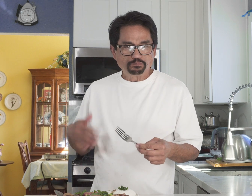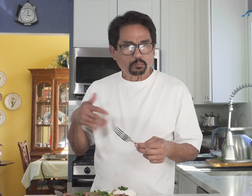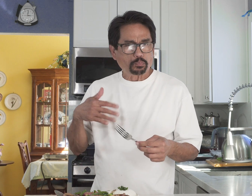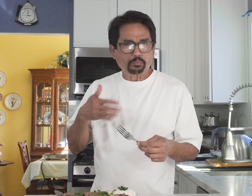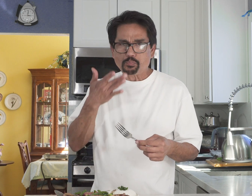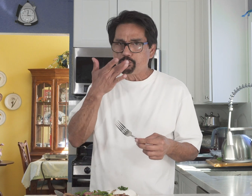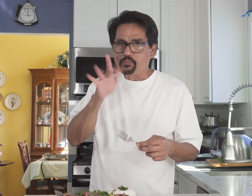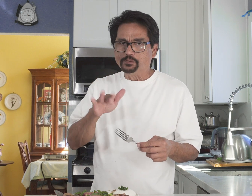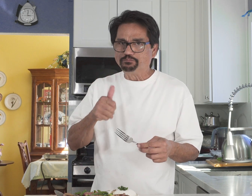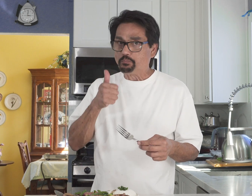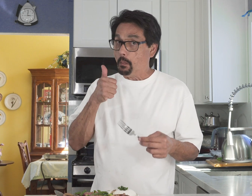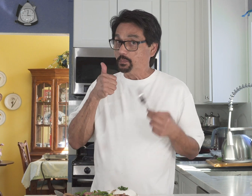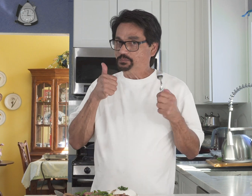Wow! Delicious!